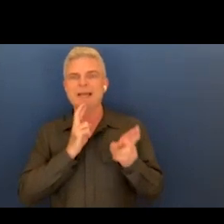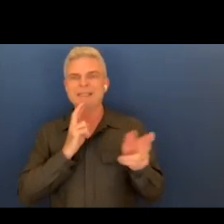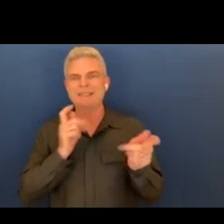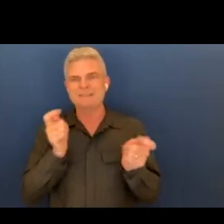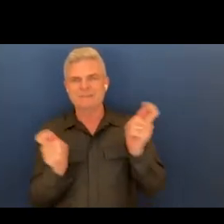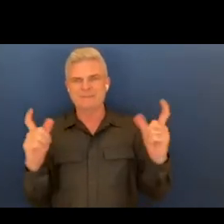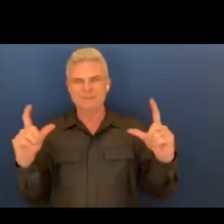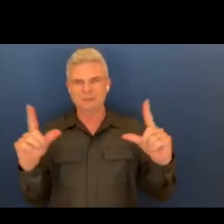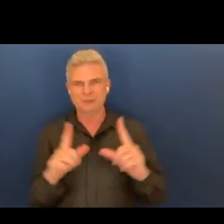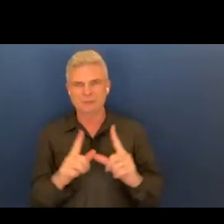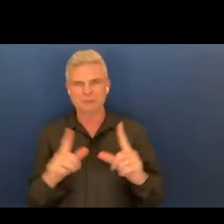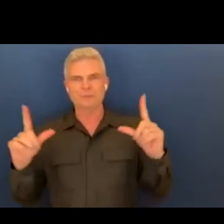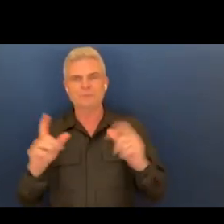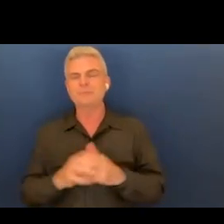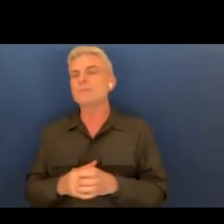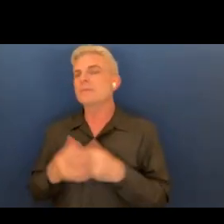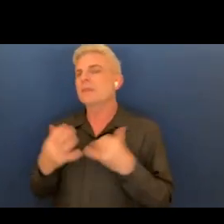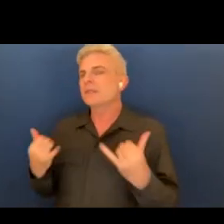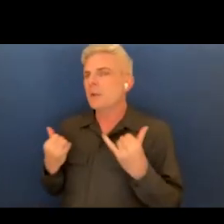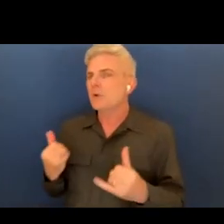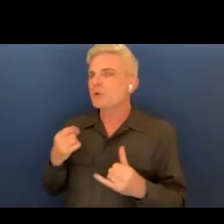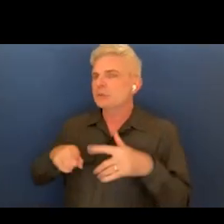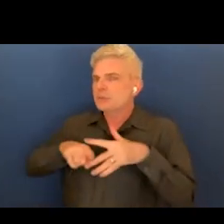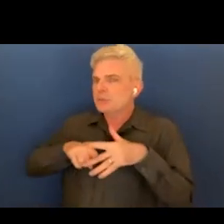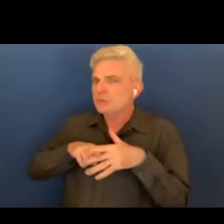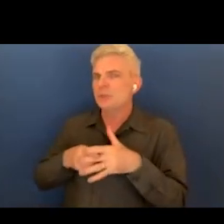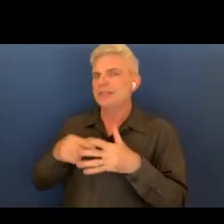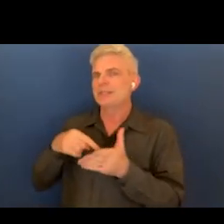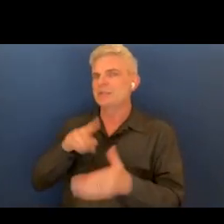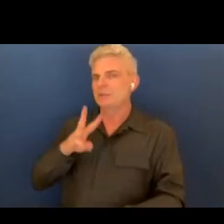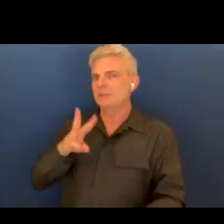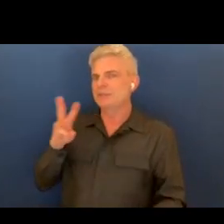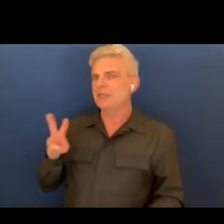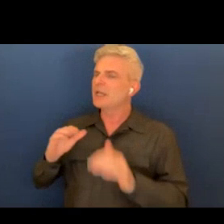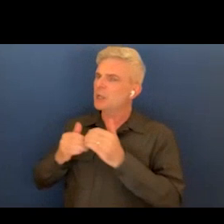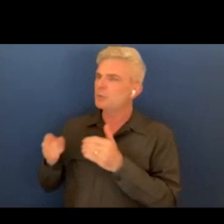the beginning stages of this website. How do you plan to enhance and update